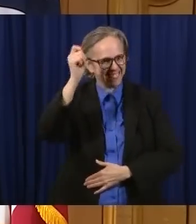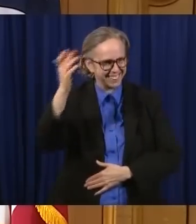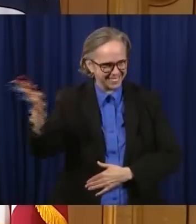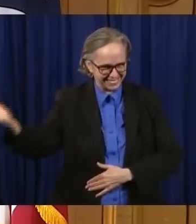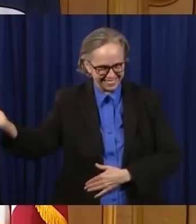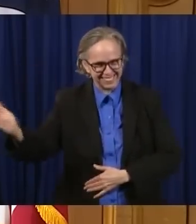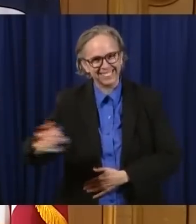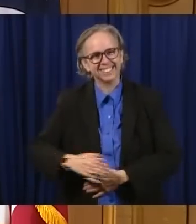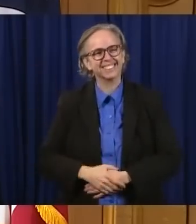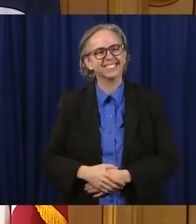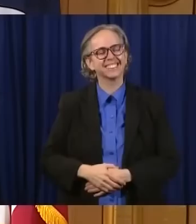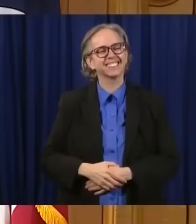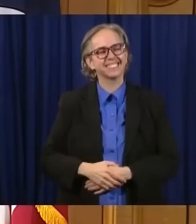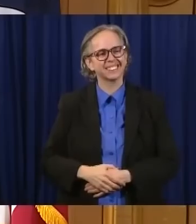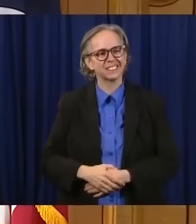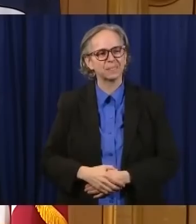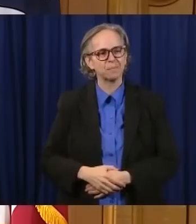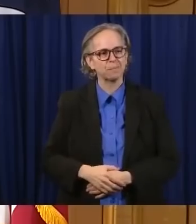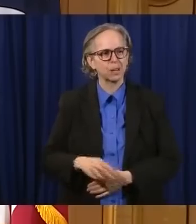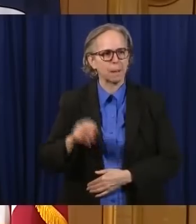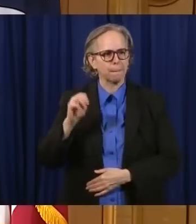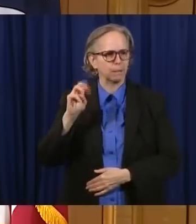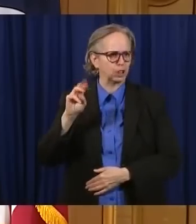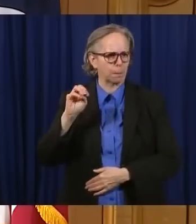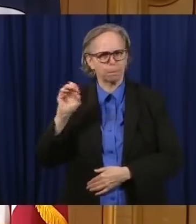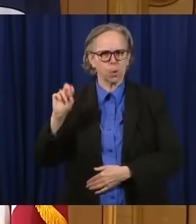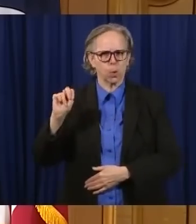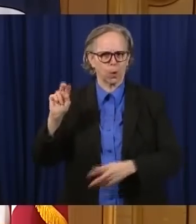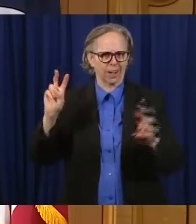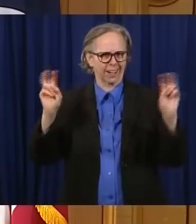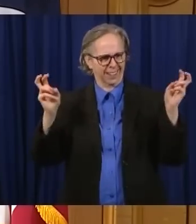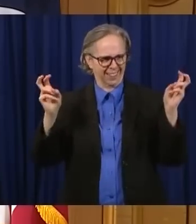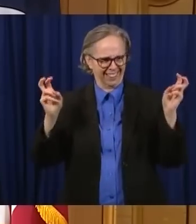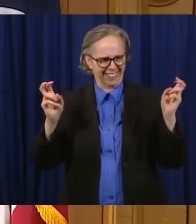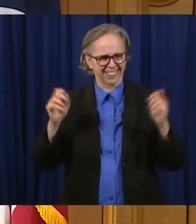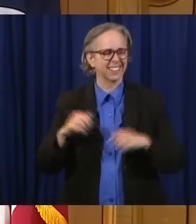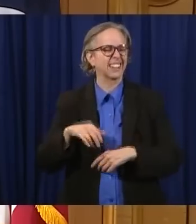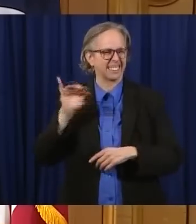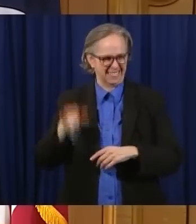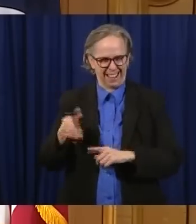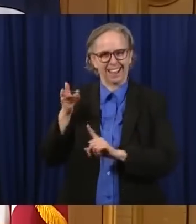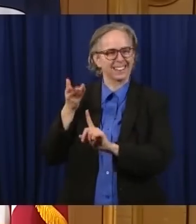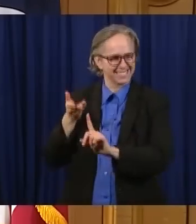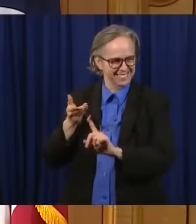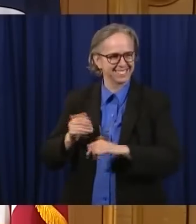THAT HE RUNS IN ASHEVILLE, INCOME IN TODAY WOULD HAVE BEEN THEIR OPENING DAY.